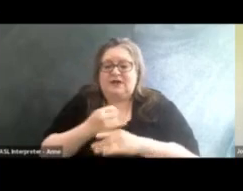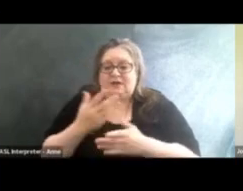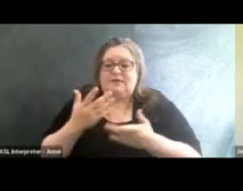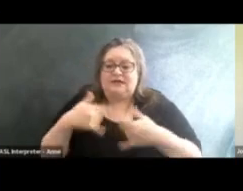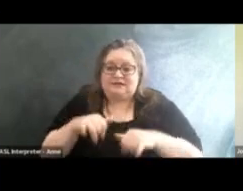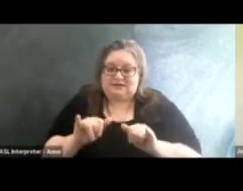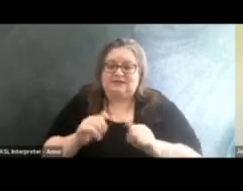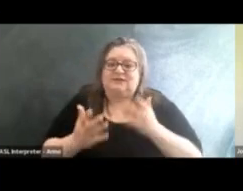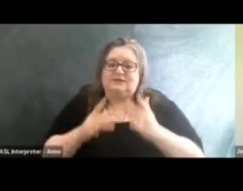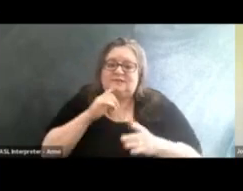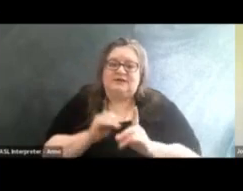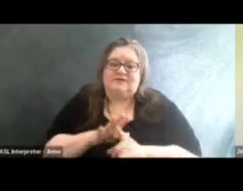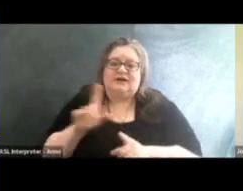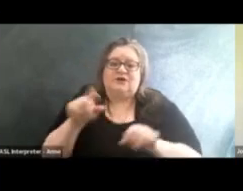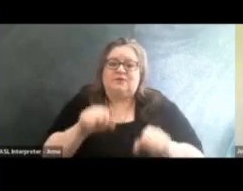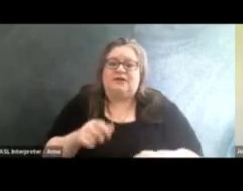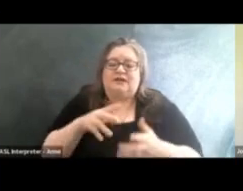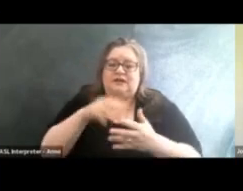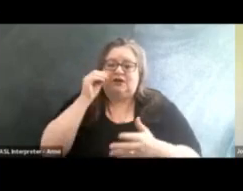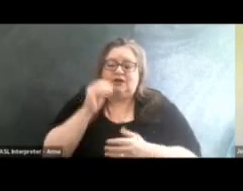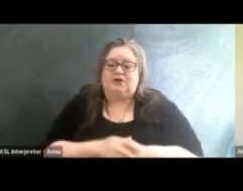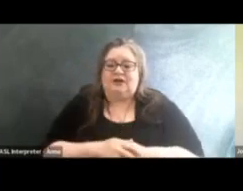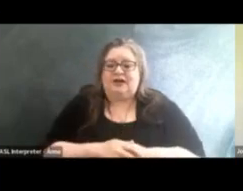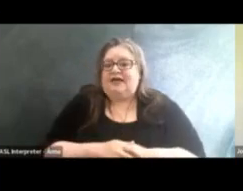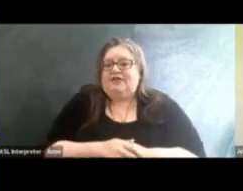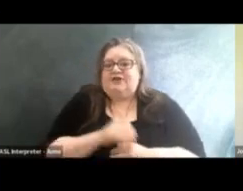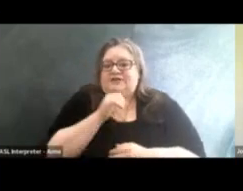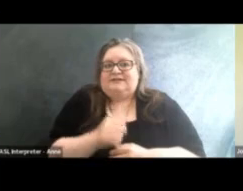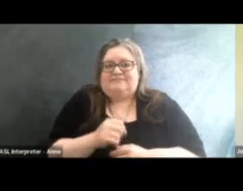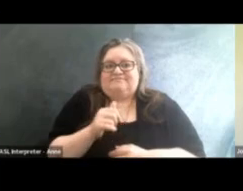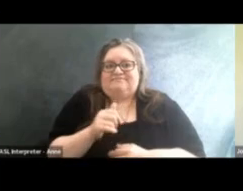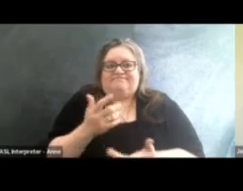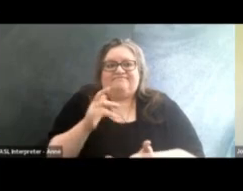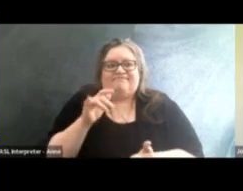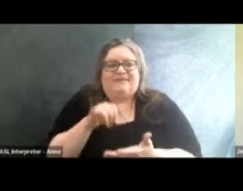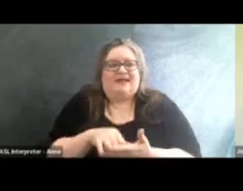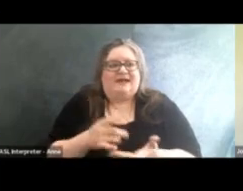your ability to learn. They're just not that sensitive,